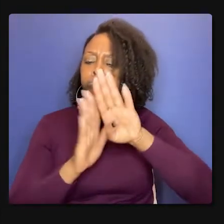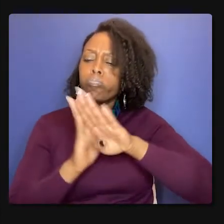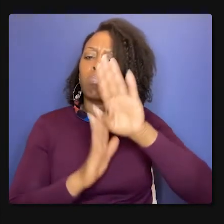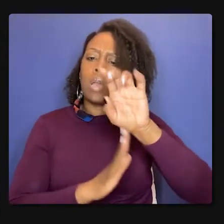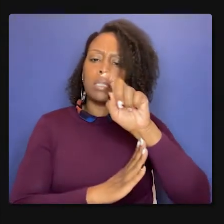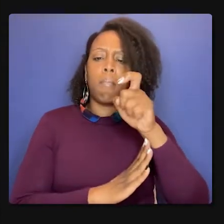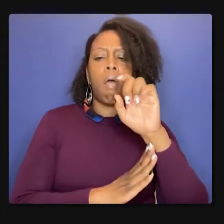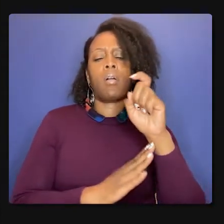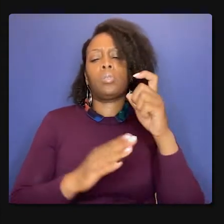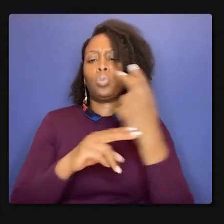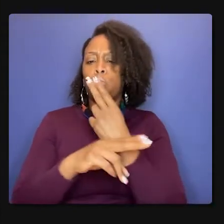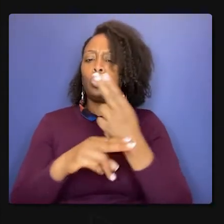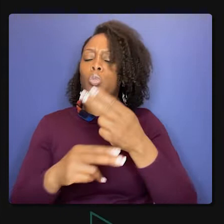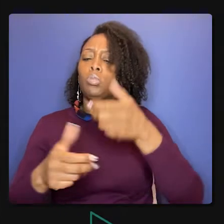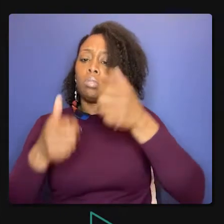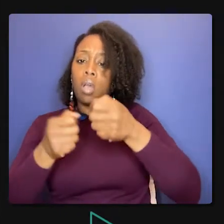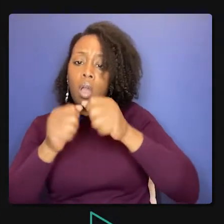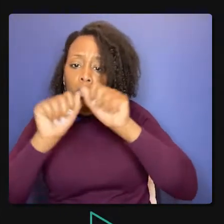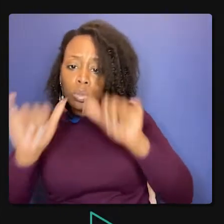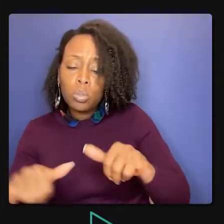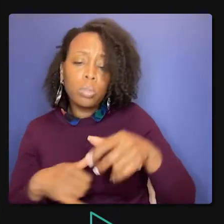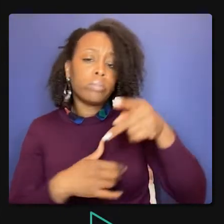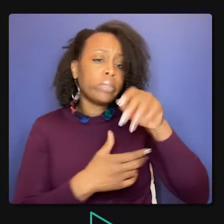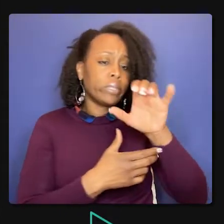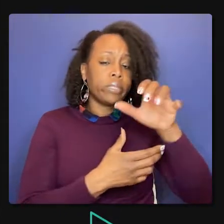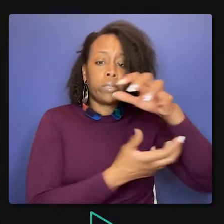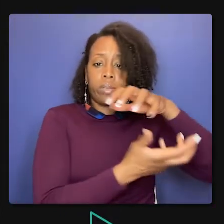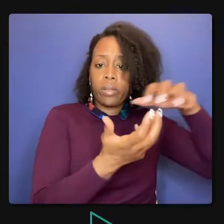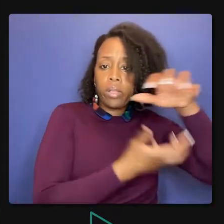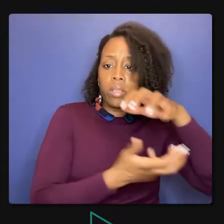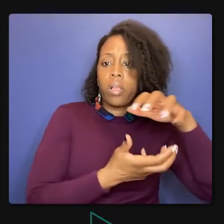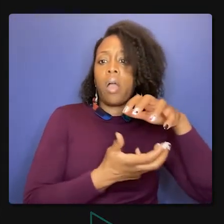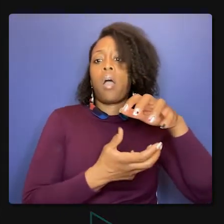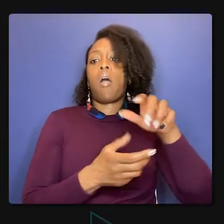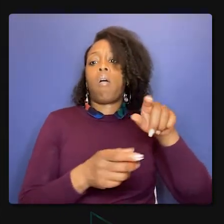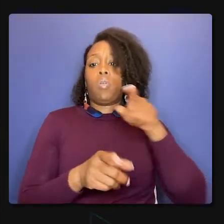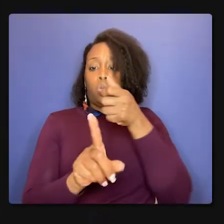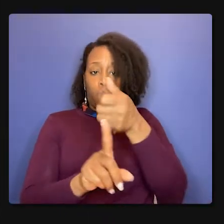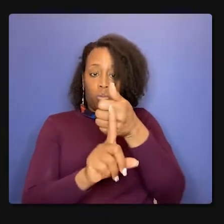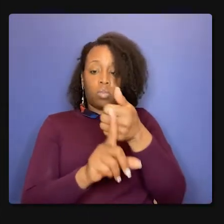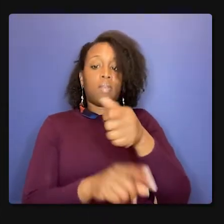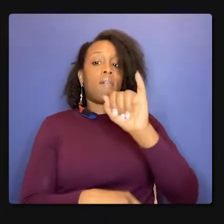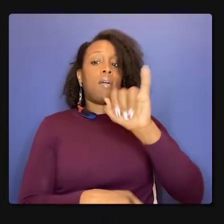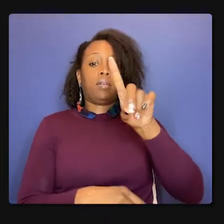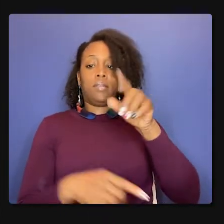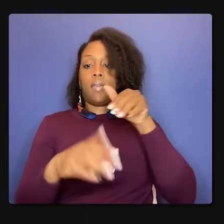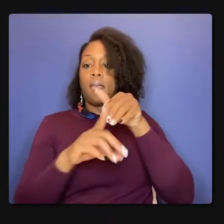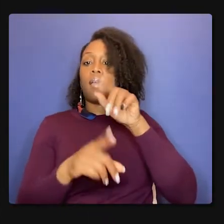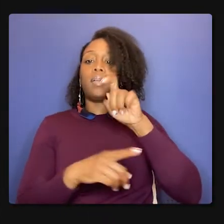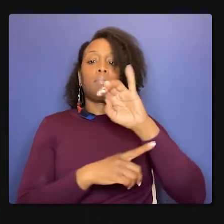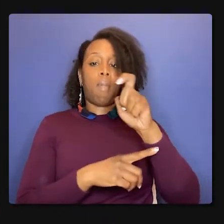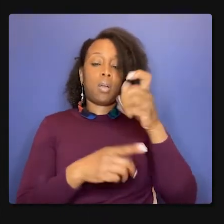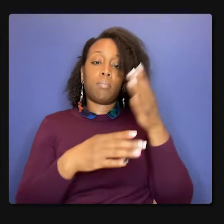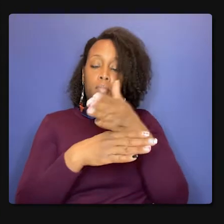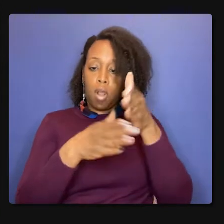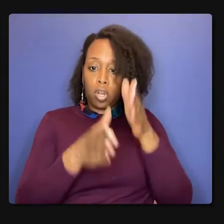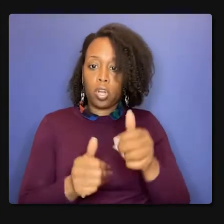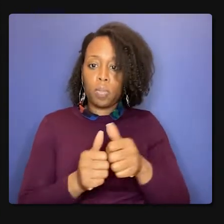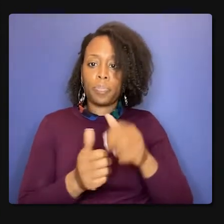for Xbox across console, PC, and cloud as an ID@Xbox partner. You'll learn how to join ID@Xbox,